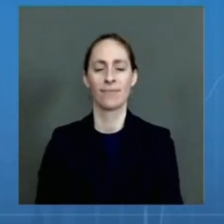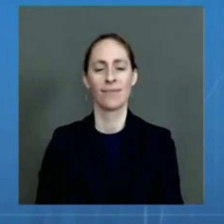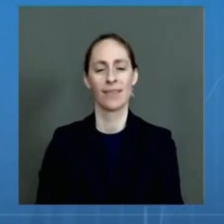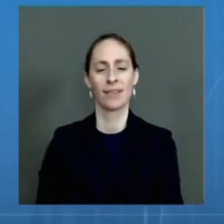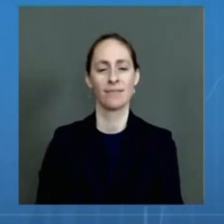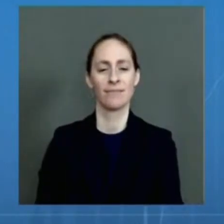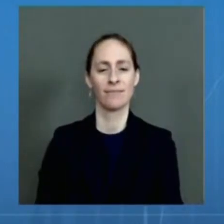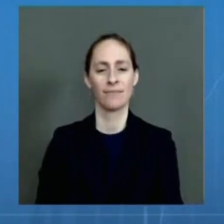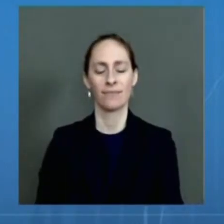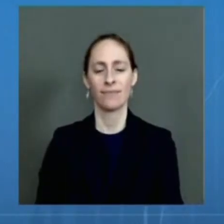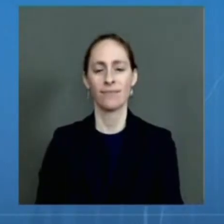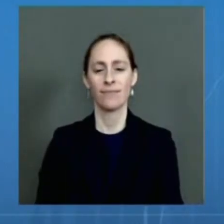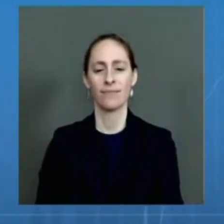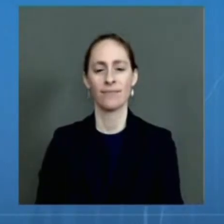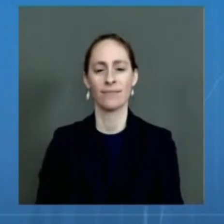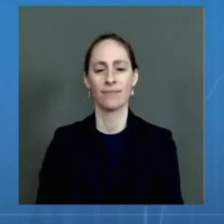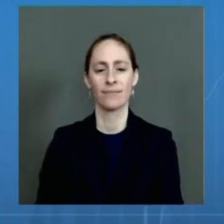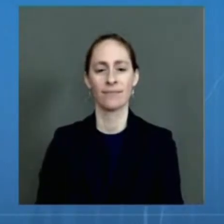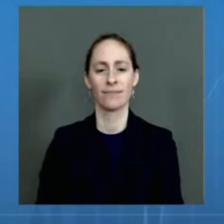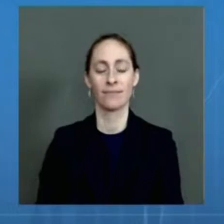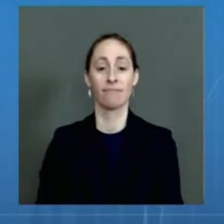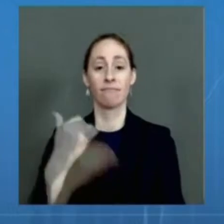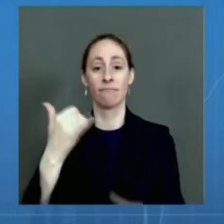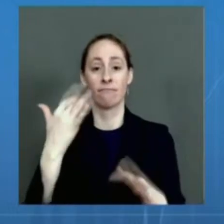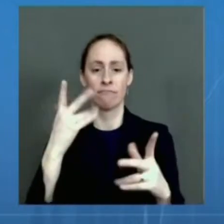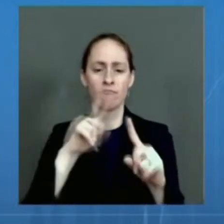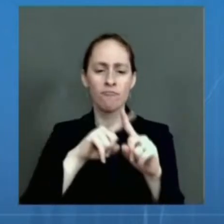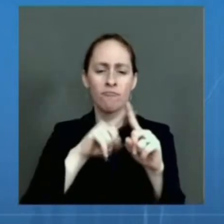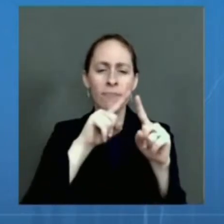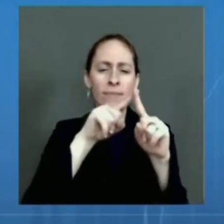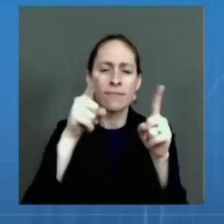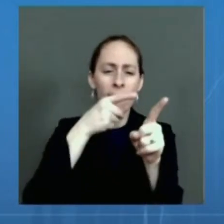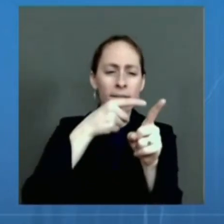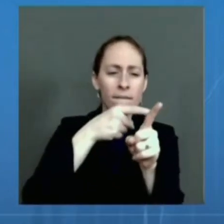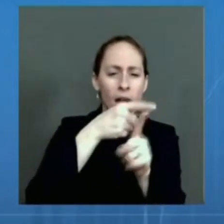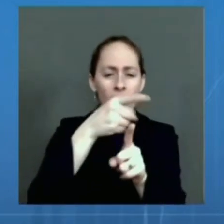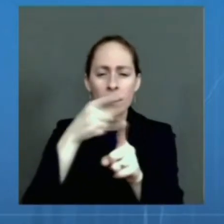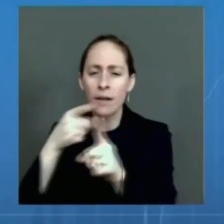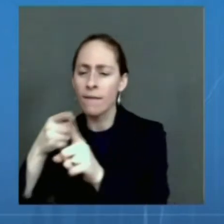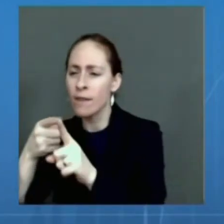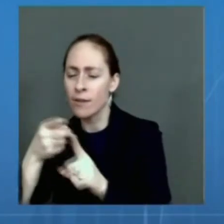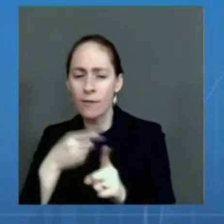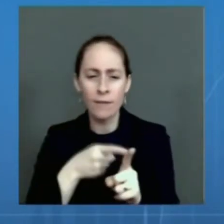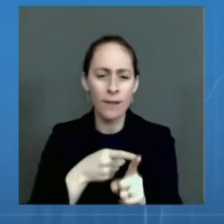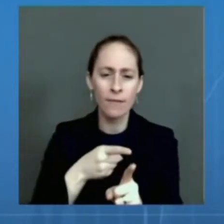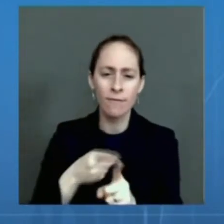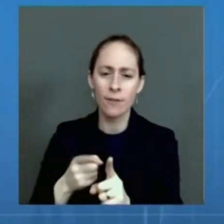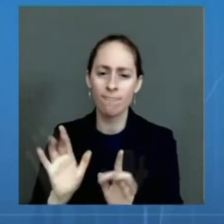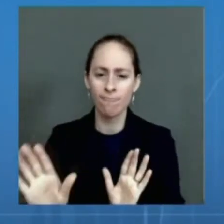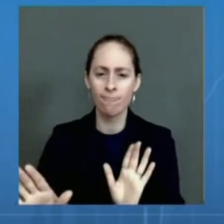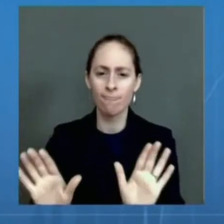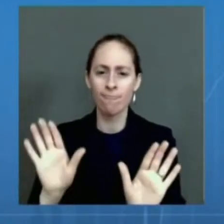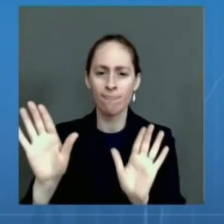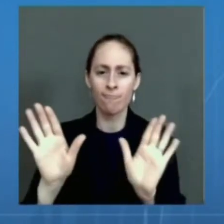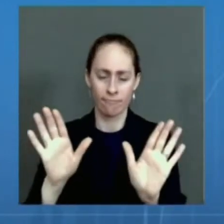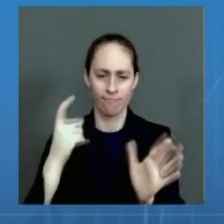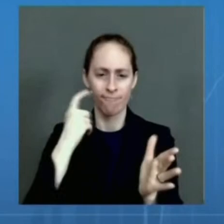NEUTRALIZEATION OF MULTIPLE DIFFERENT VARIANTS BY SUIT